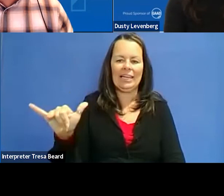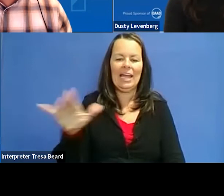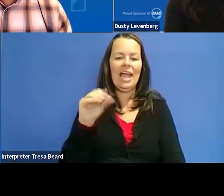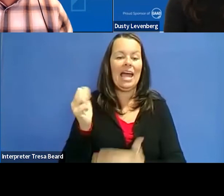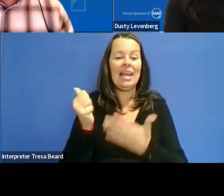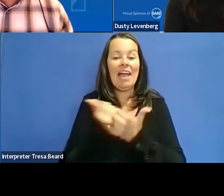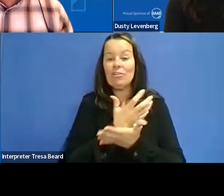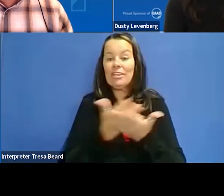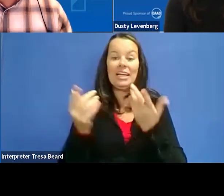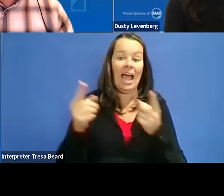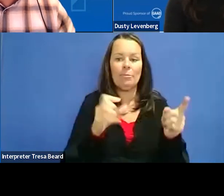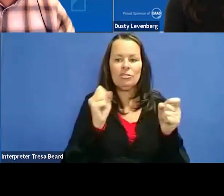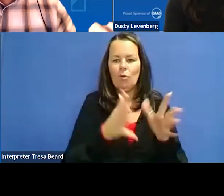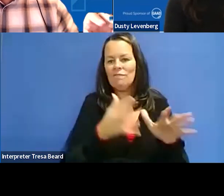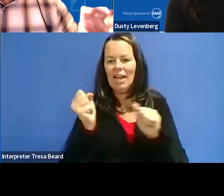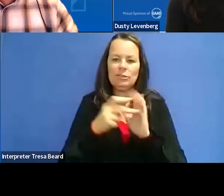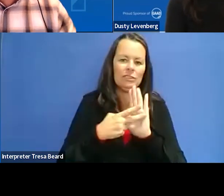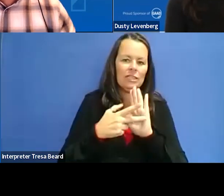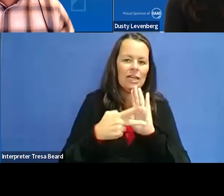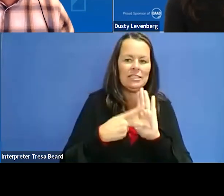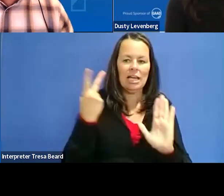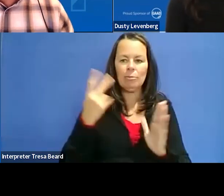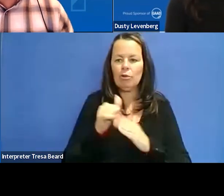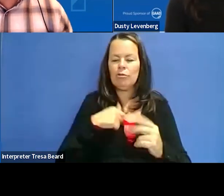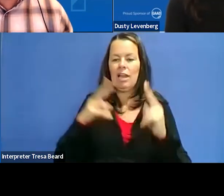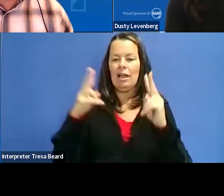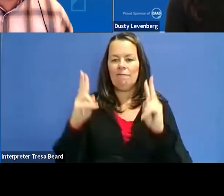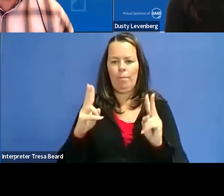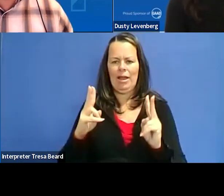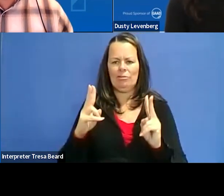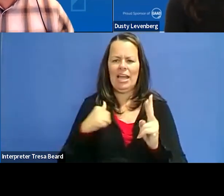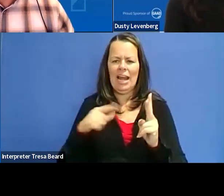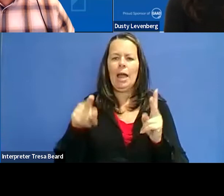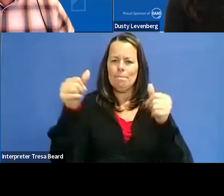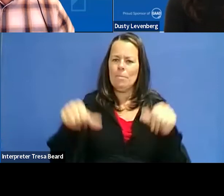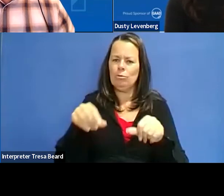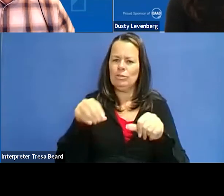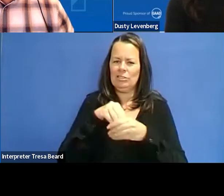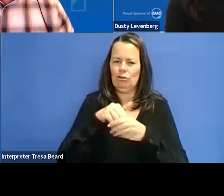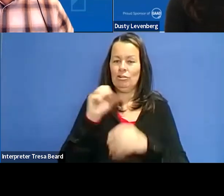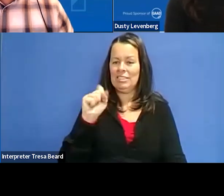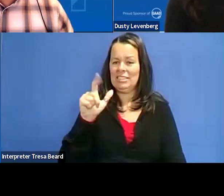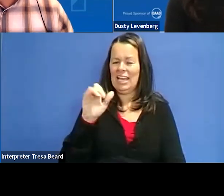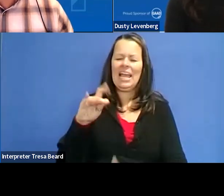It was doubles, so there were four players on there. I posted internally in our slack. How do you audio describe this?